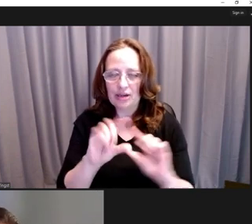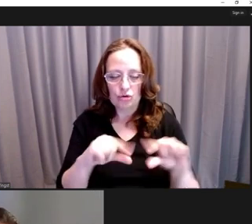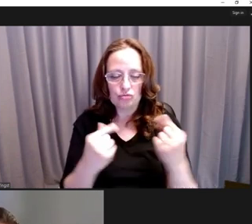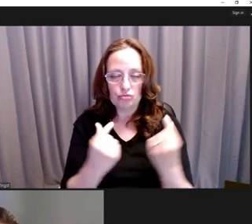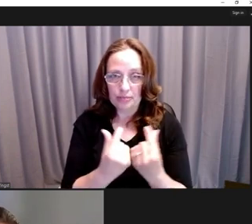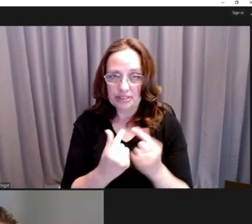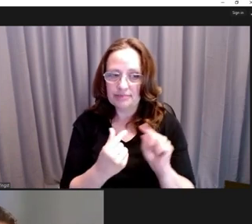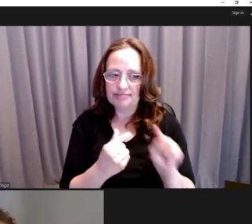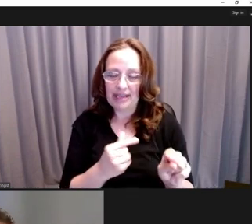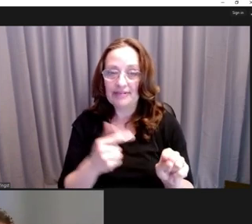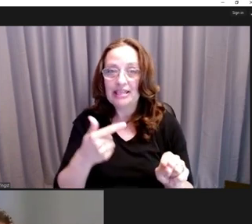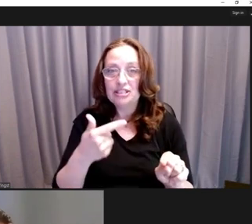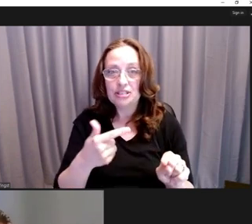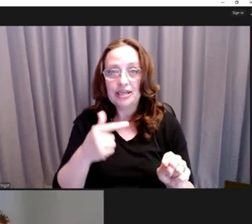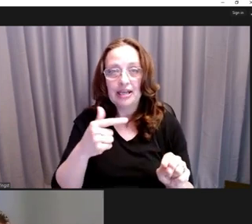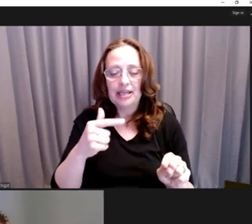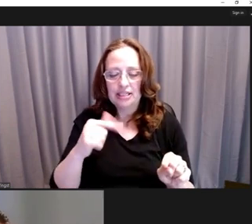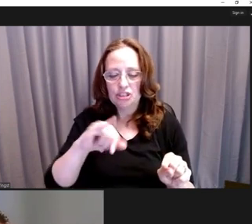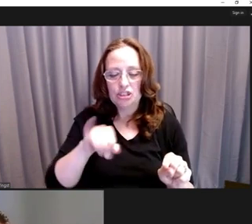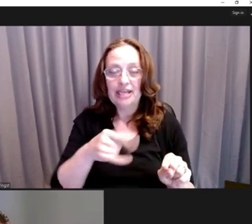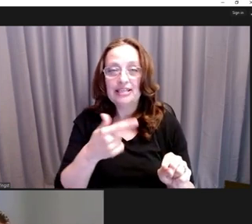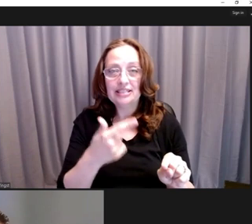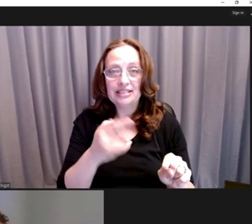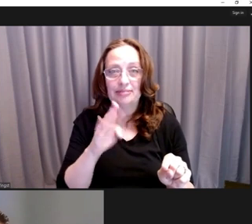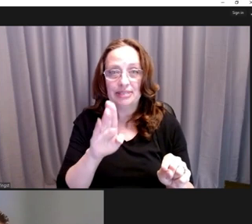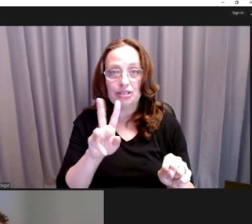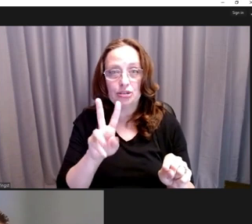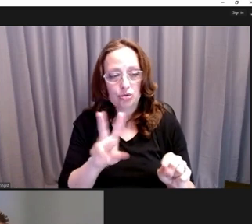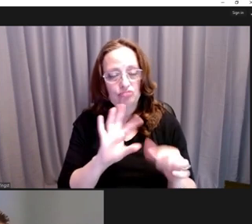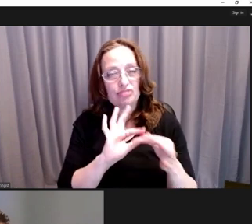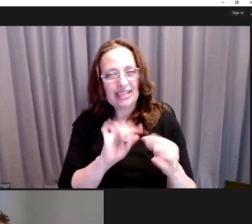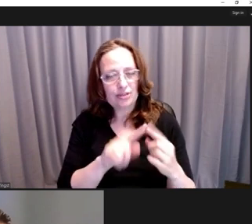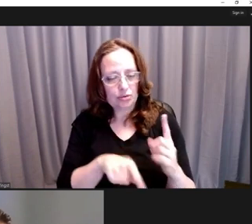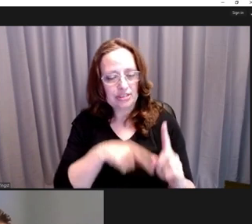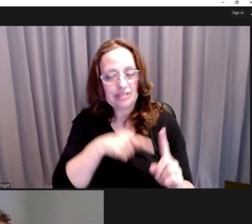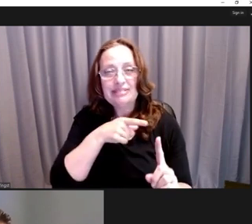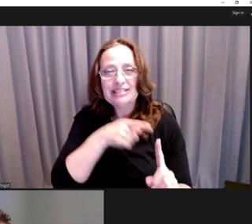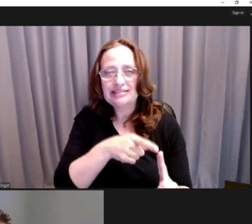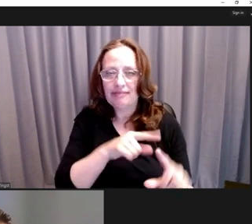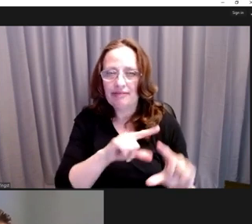I guess... You know, it sort of depends on the individual's situation and how that information